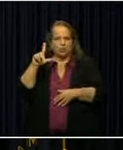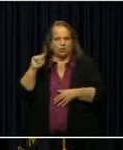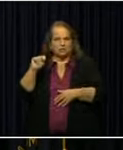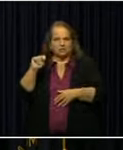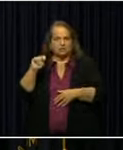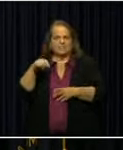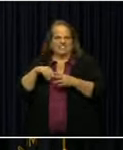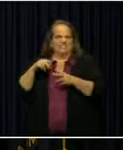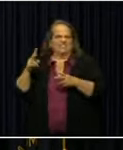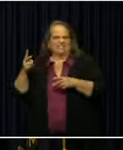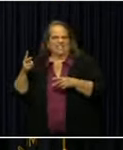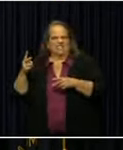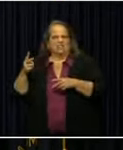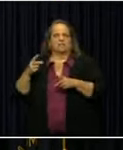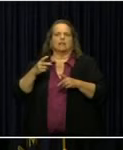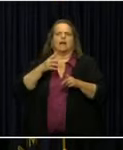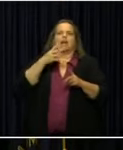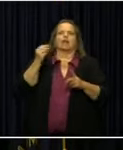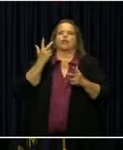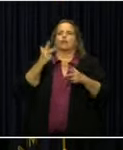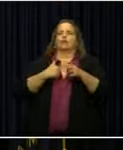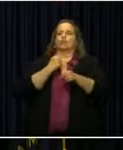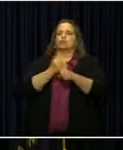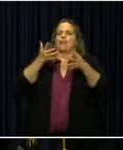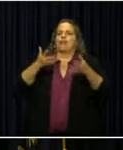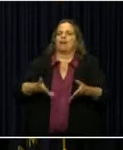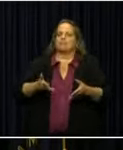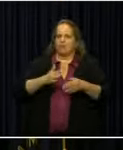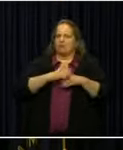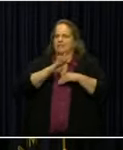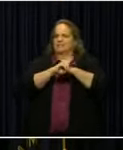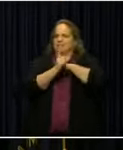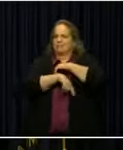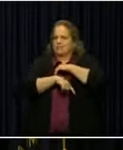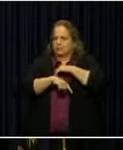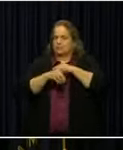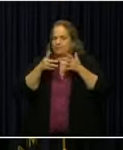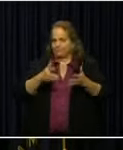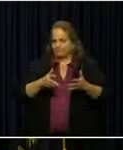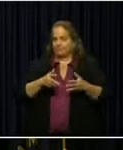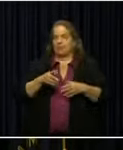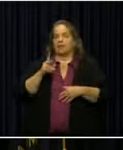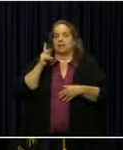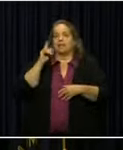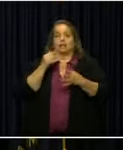CRITICAL. SO TODAY WE'RE REPORTING 30 NEW RESIDENTS AND TEN NEW STAFF HAVE